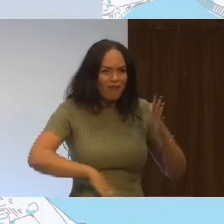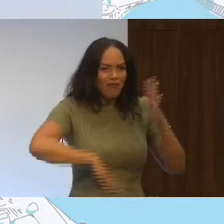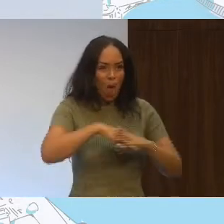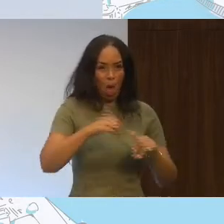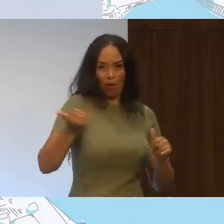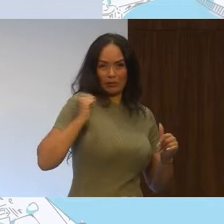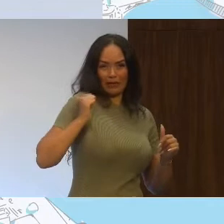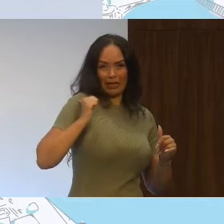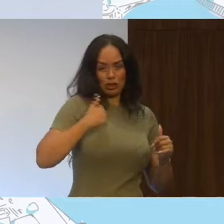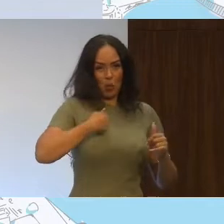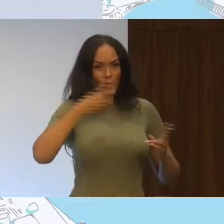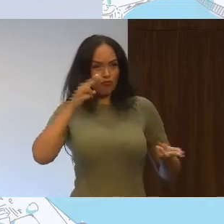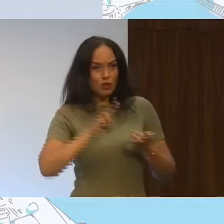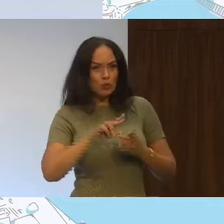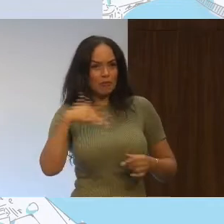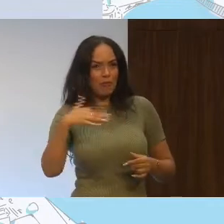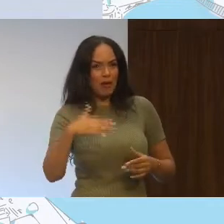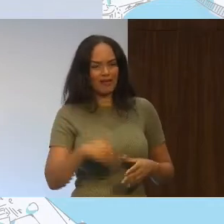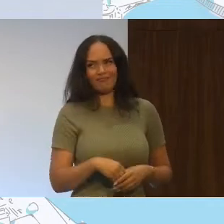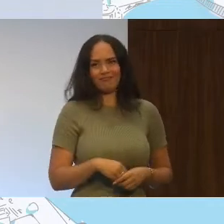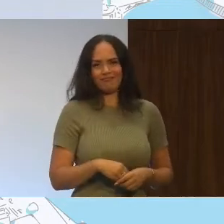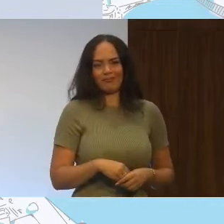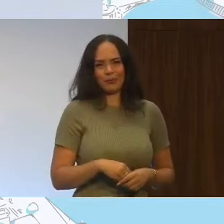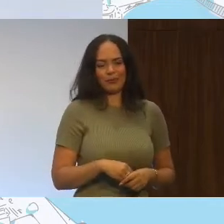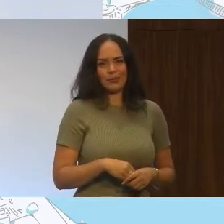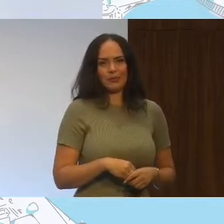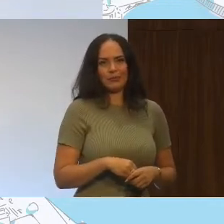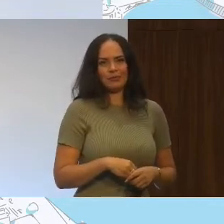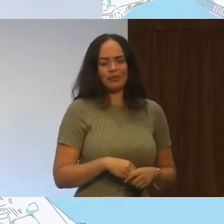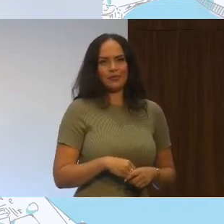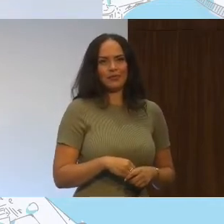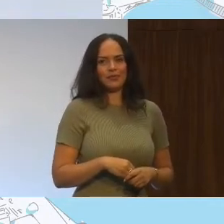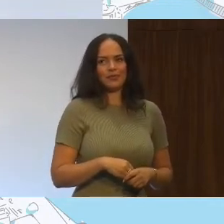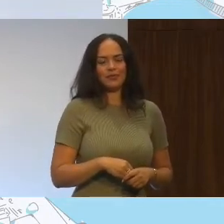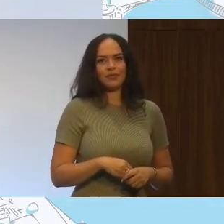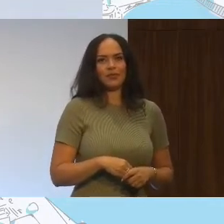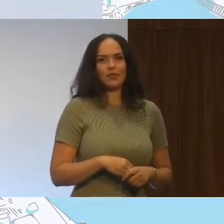my pain or frequency of my attacks. The amazing thing is that over